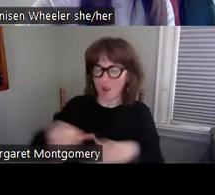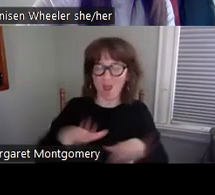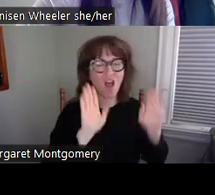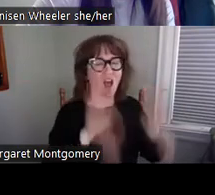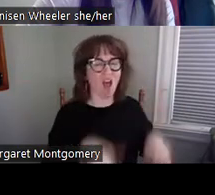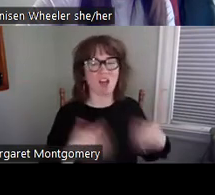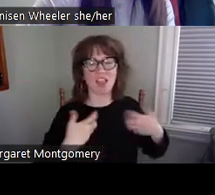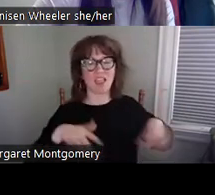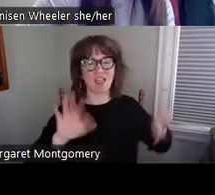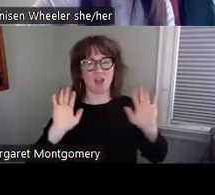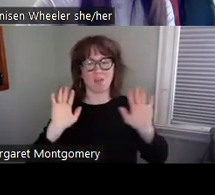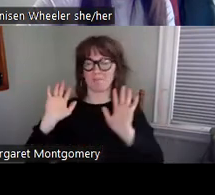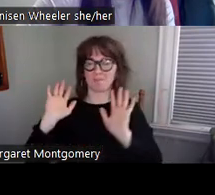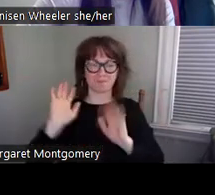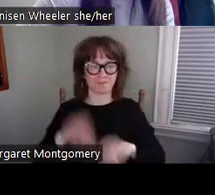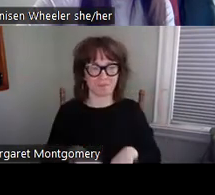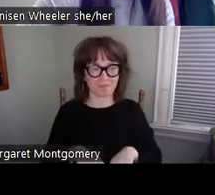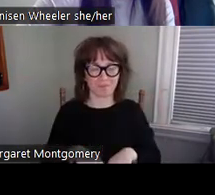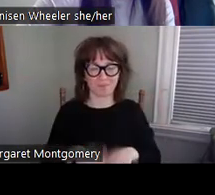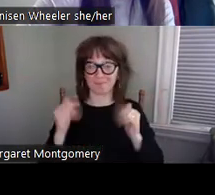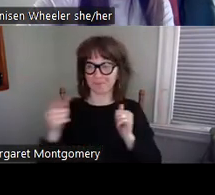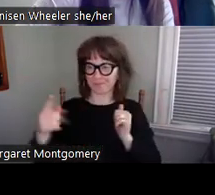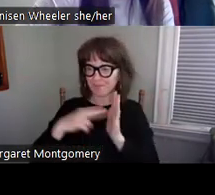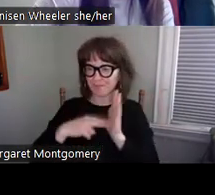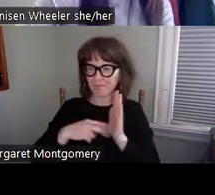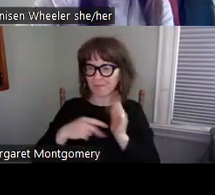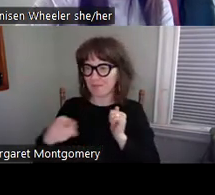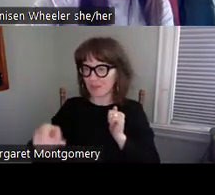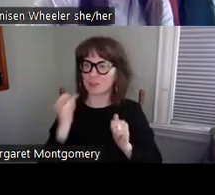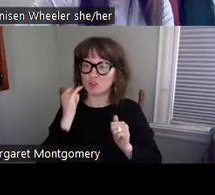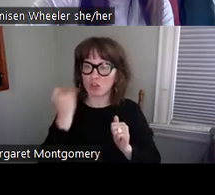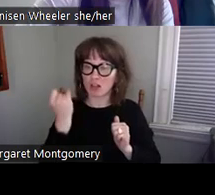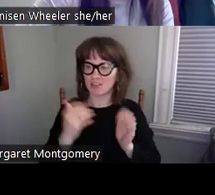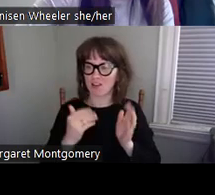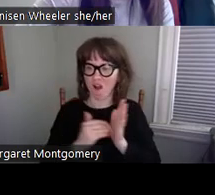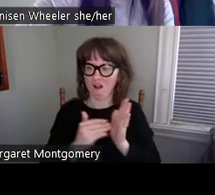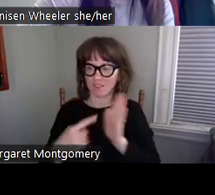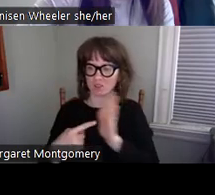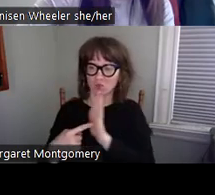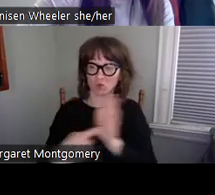is often portrayed as a partner carrying their back in their relationship. 12:33:20 But it can be controlling in a lack of trust. Yeah, absolutely.